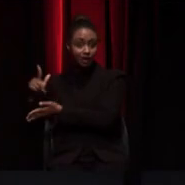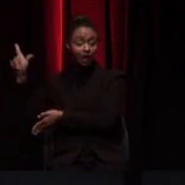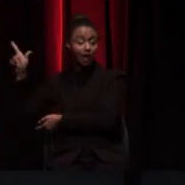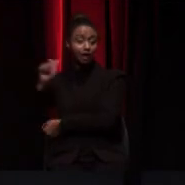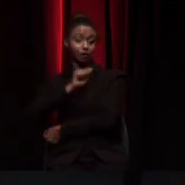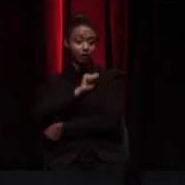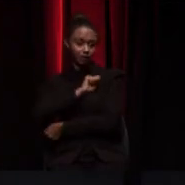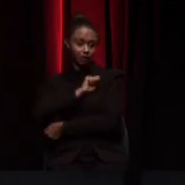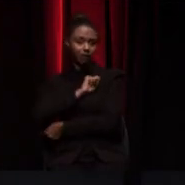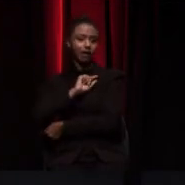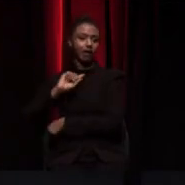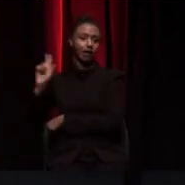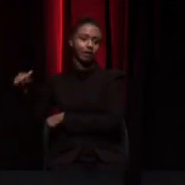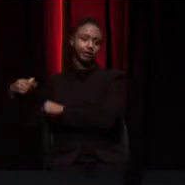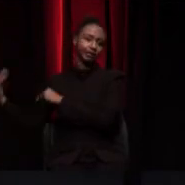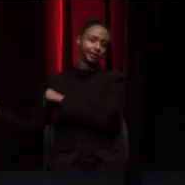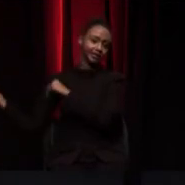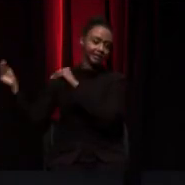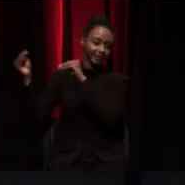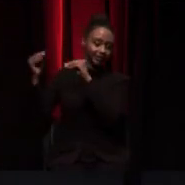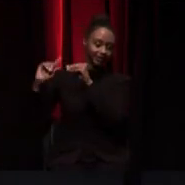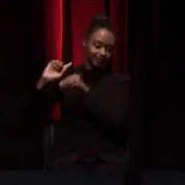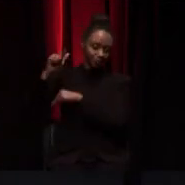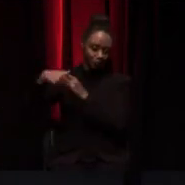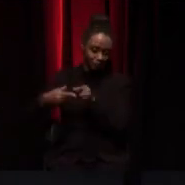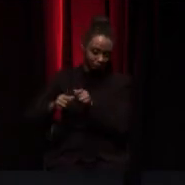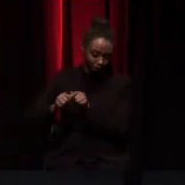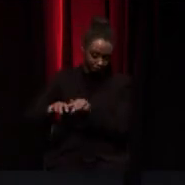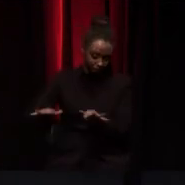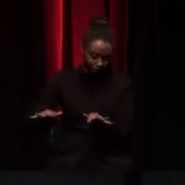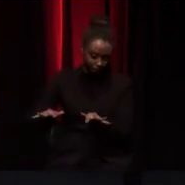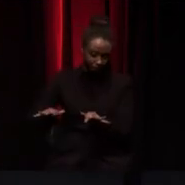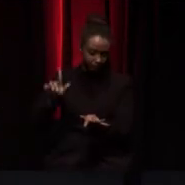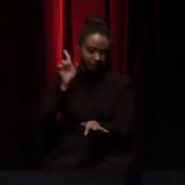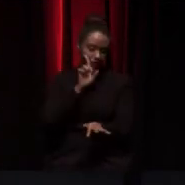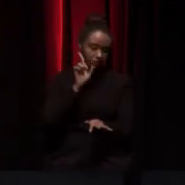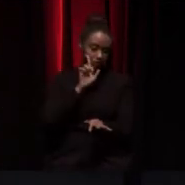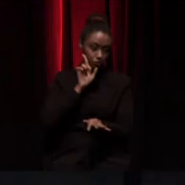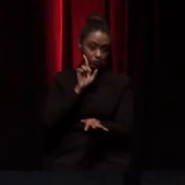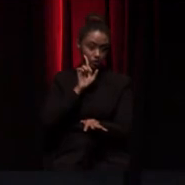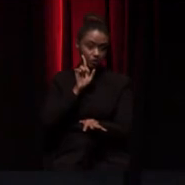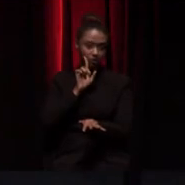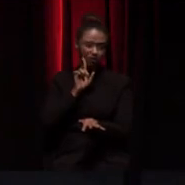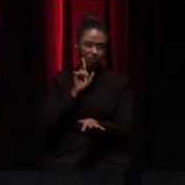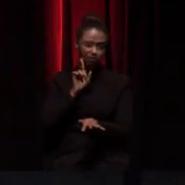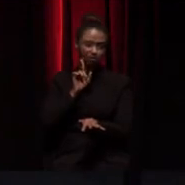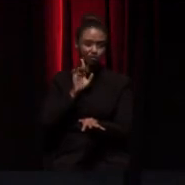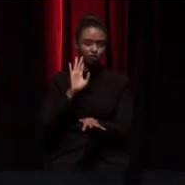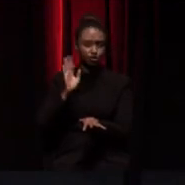then entered the United States, and now is present in 30 countries.